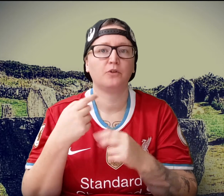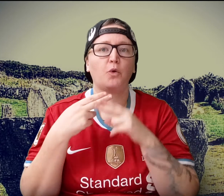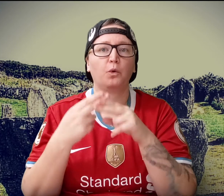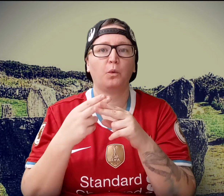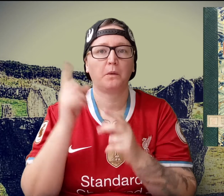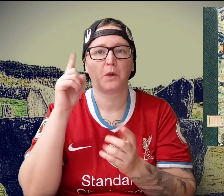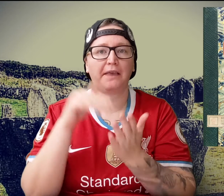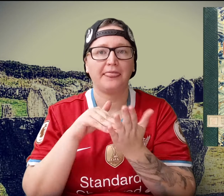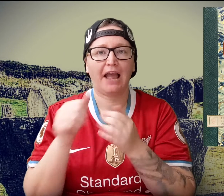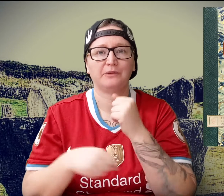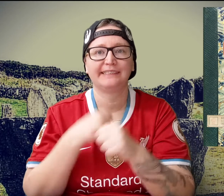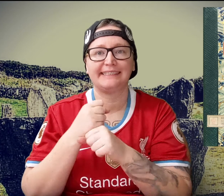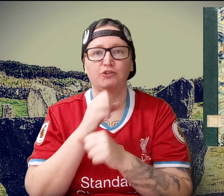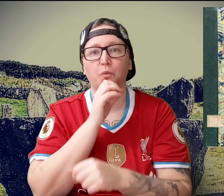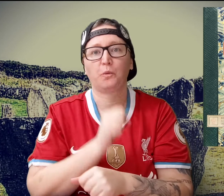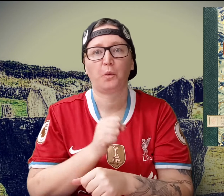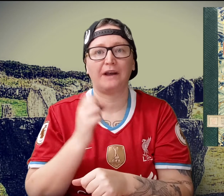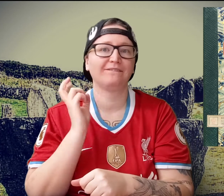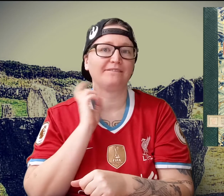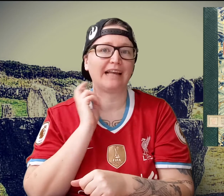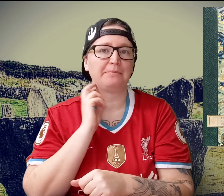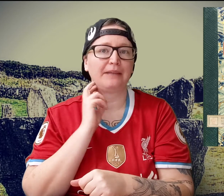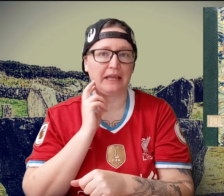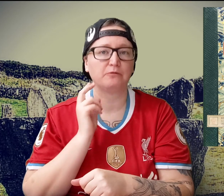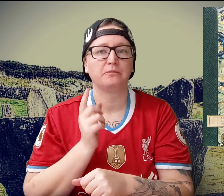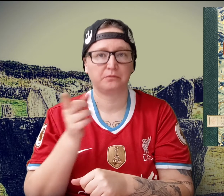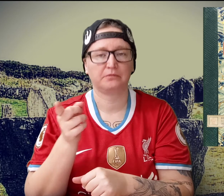play RPG called Thousand Year Old Vampire.